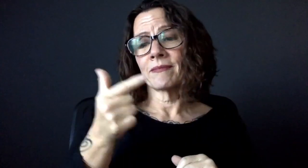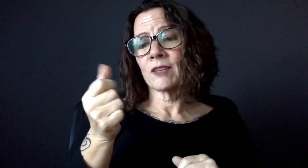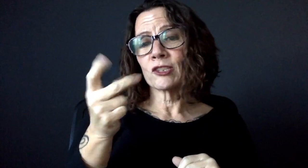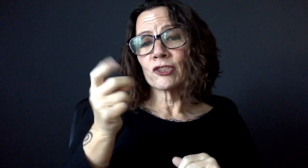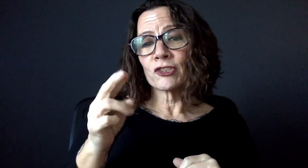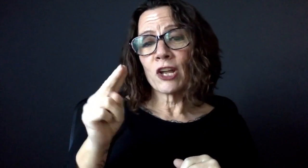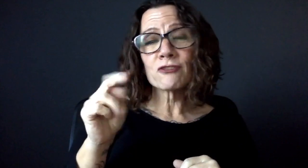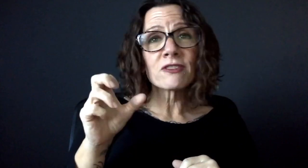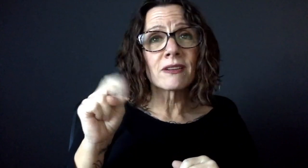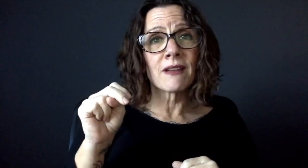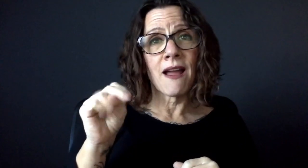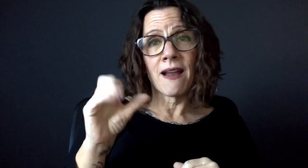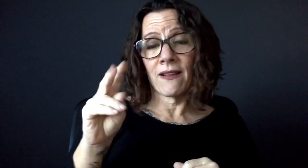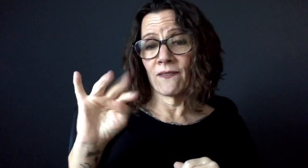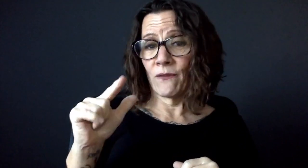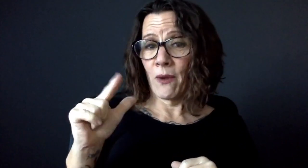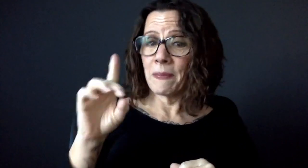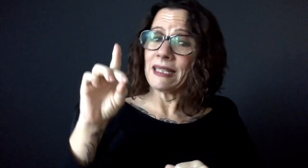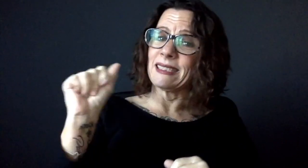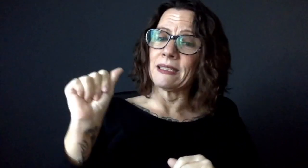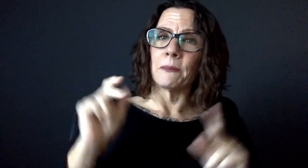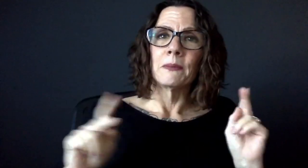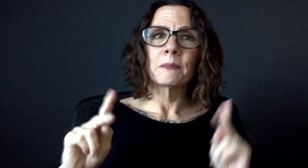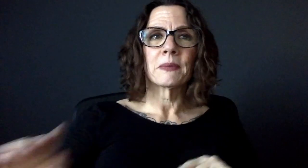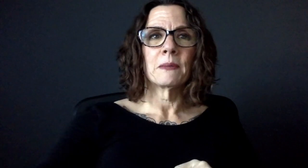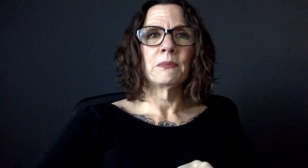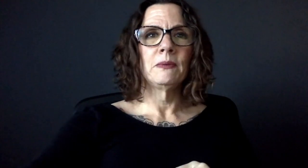and gender non-conforming disabled people.